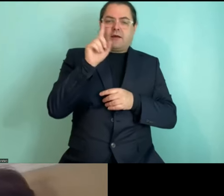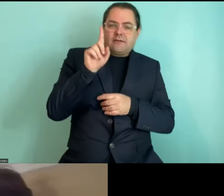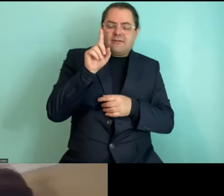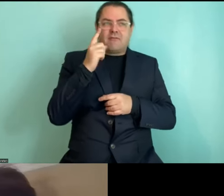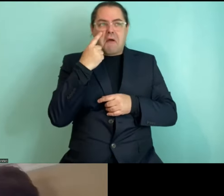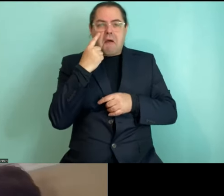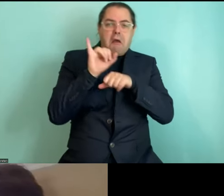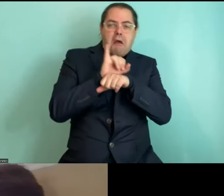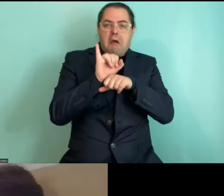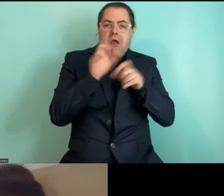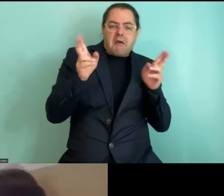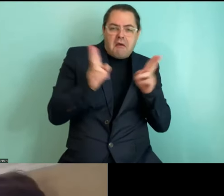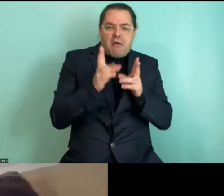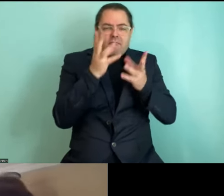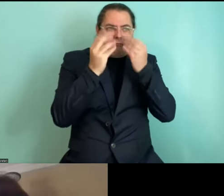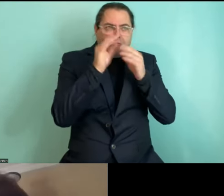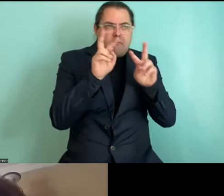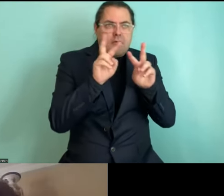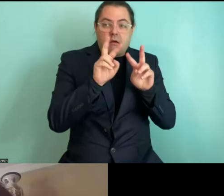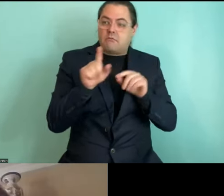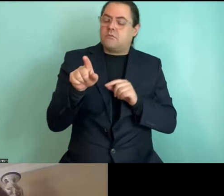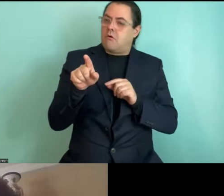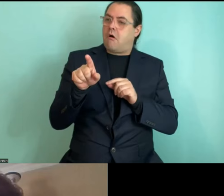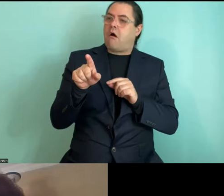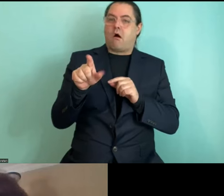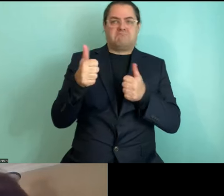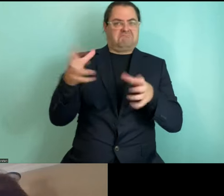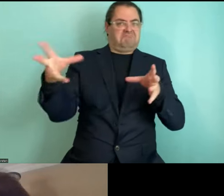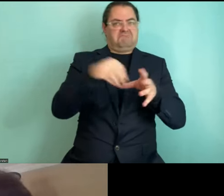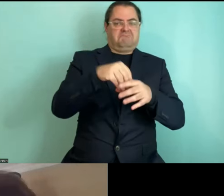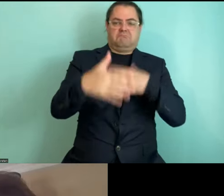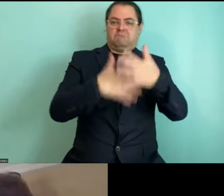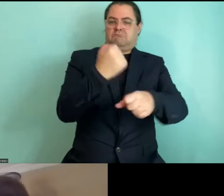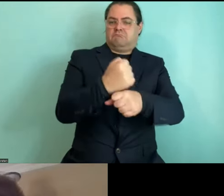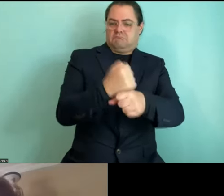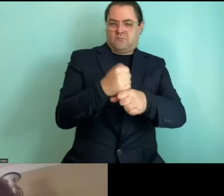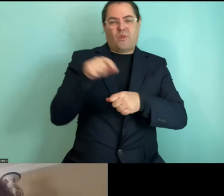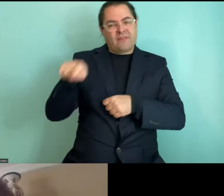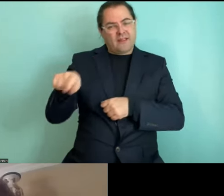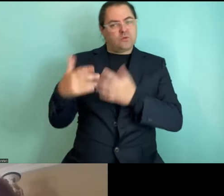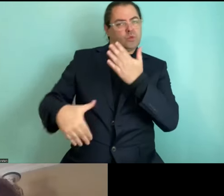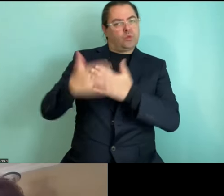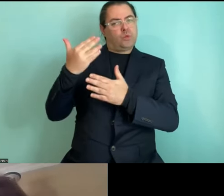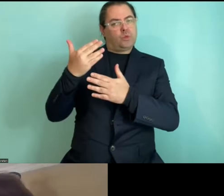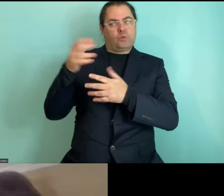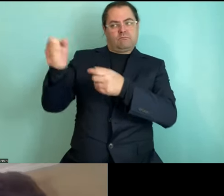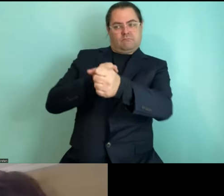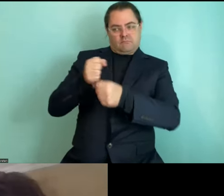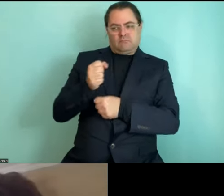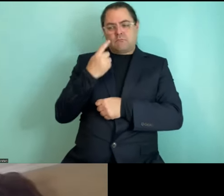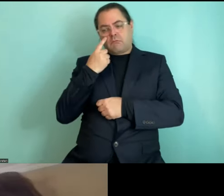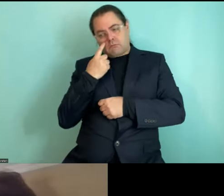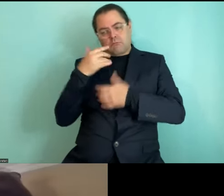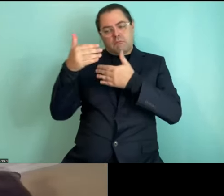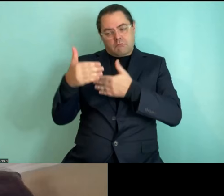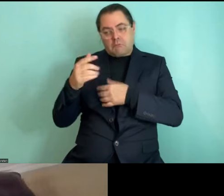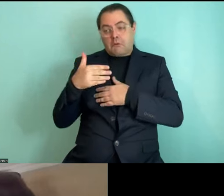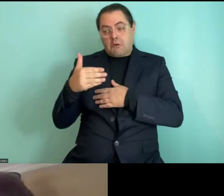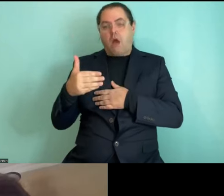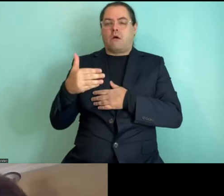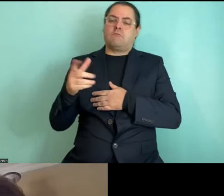shoe Decker you are flat on the border remember me or see you posted a turbine Swamis on plus